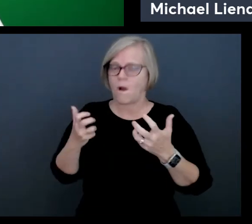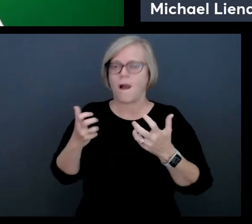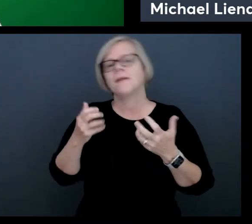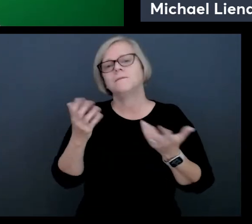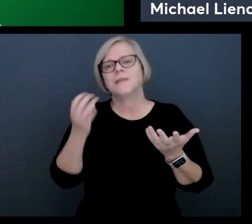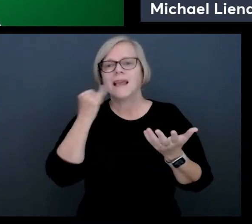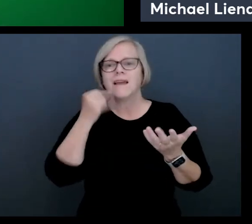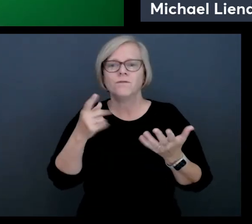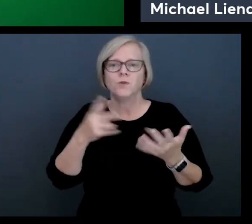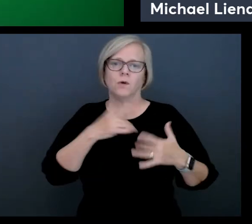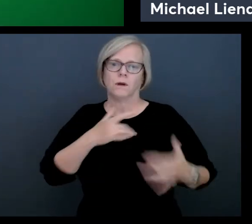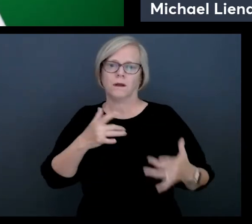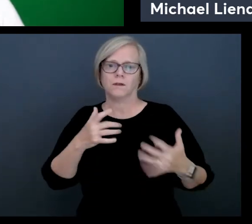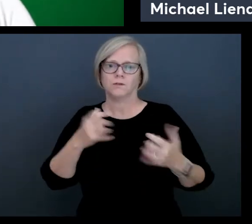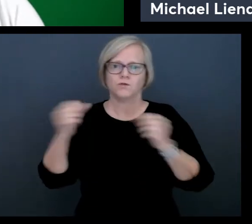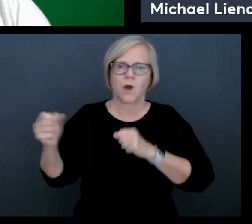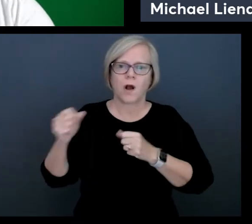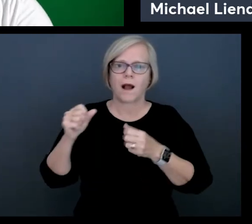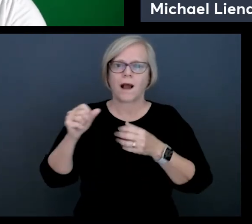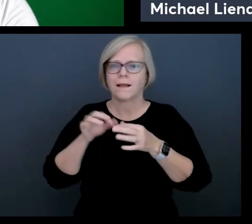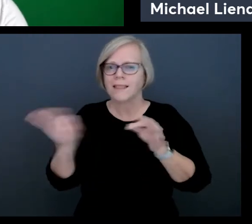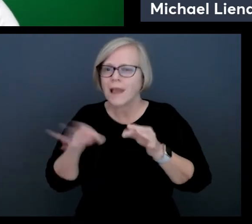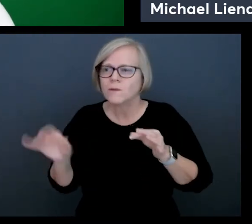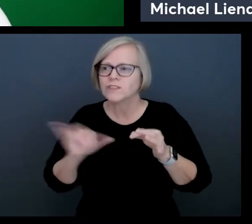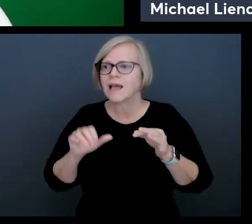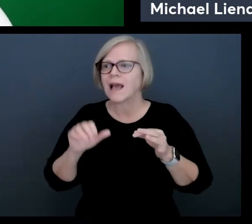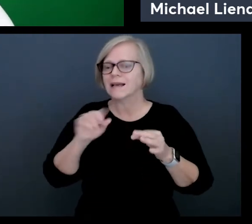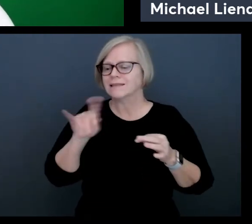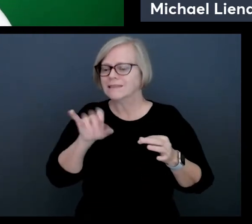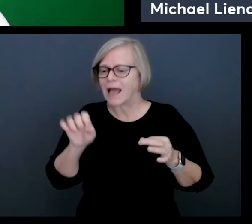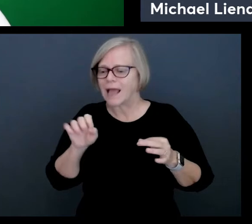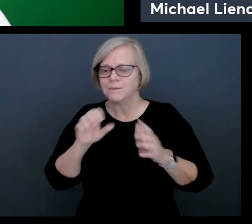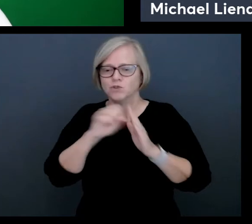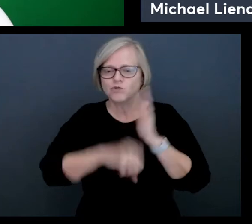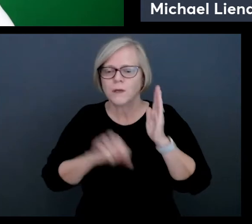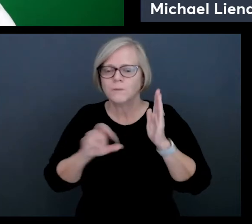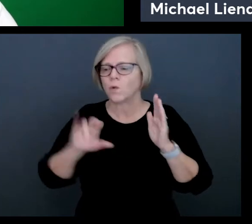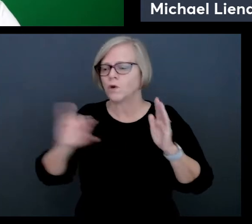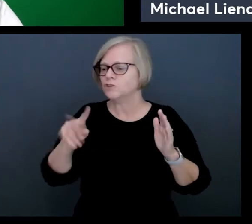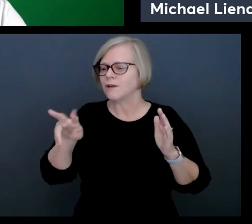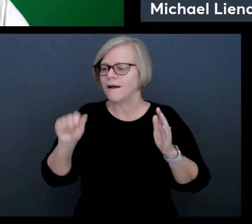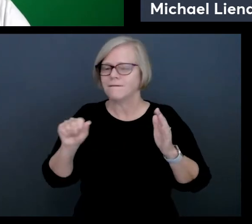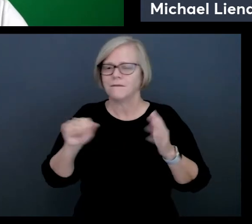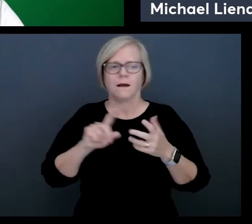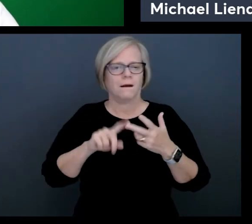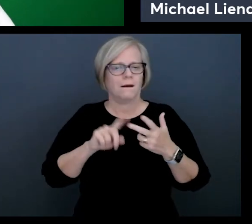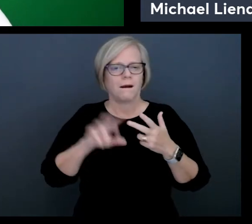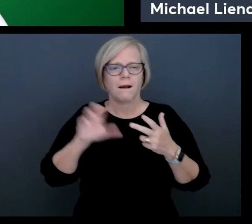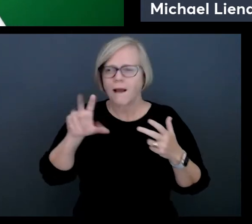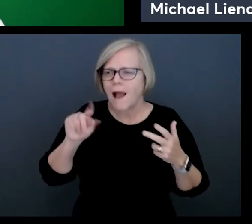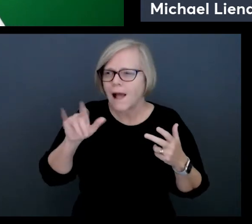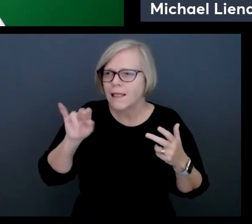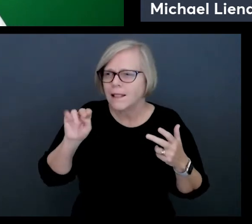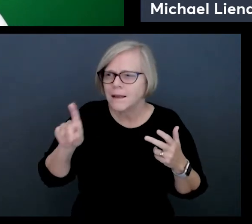and if you're used to a strongly-typed language like TypeScript or Java, I think Kotlin, maybe?